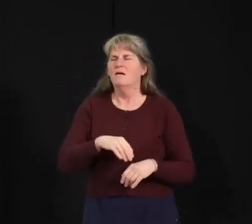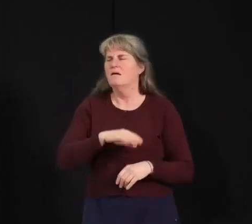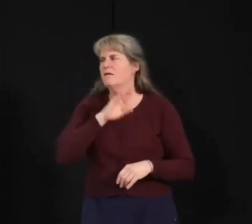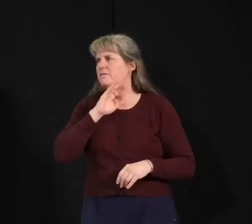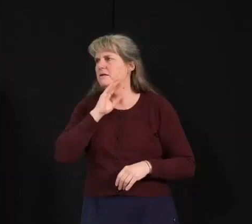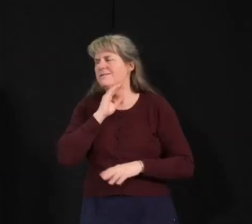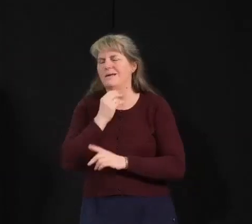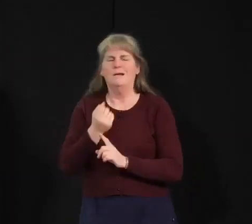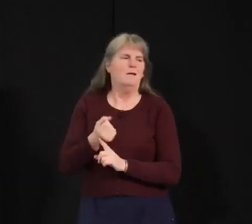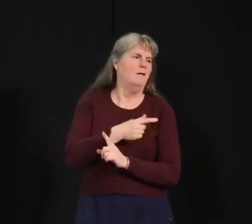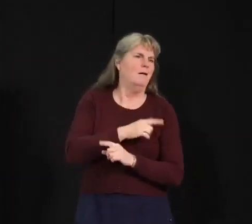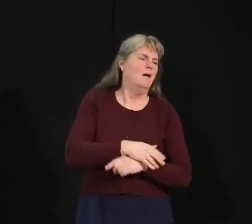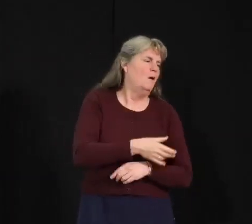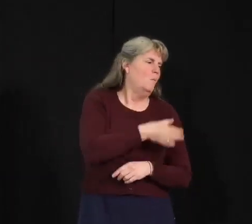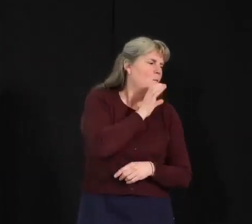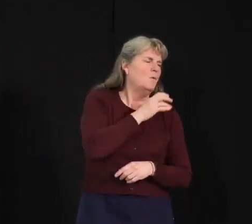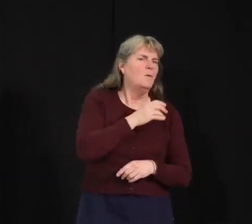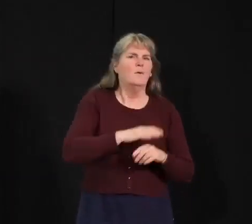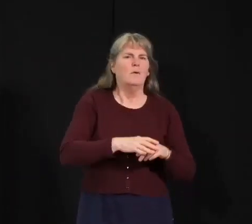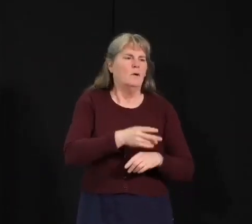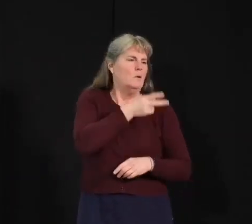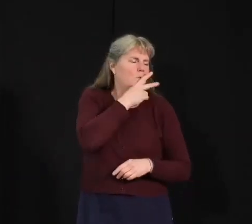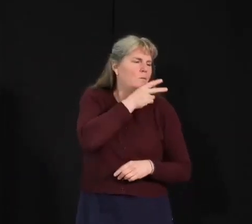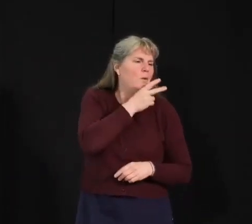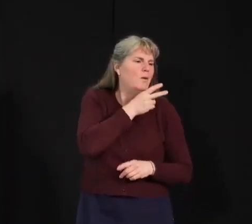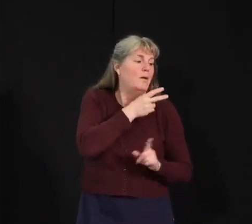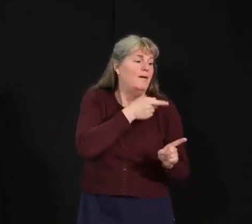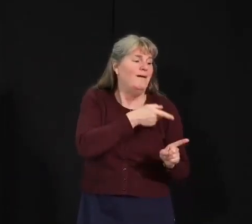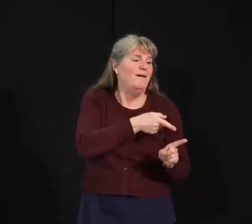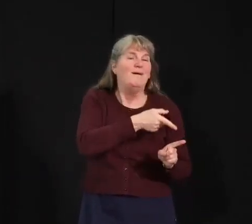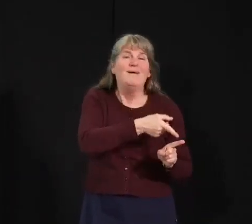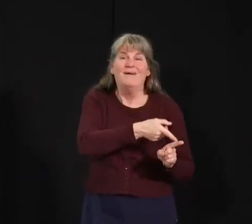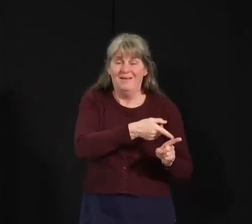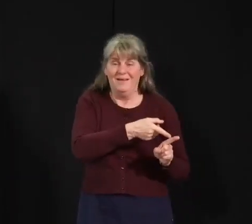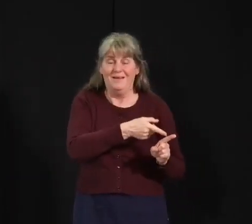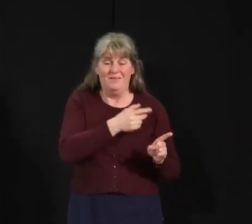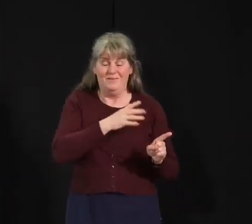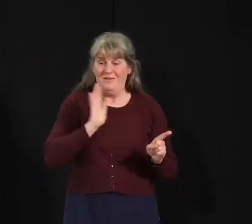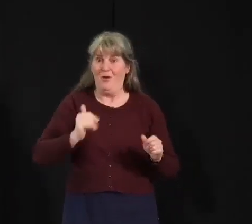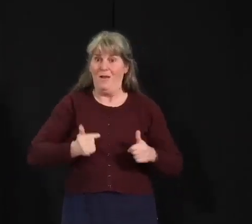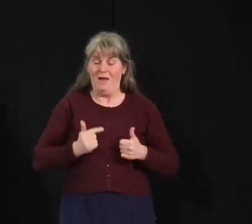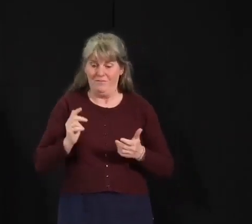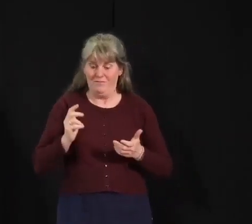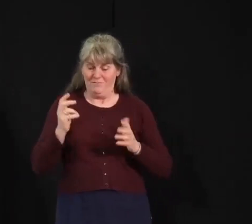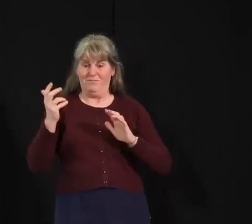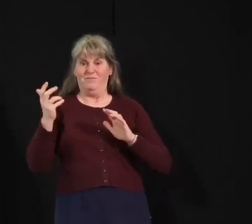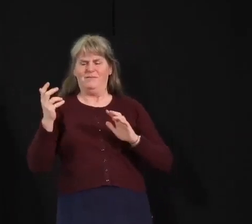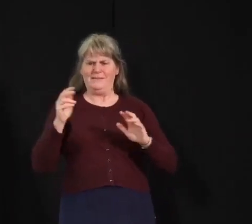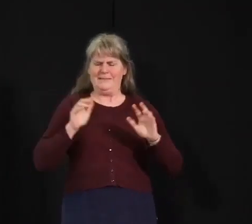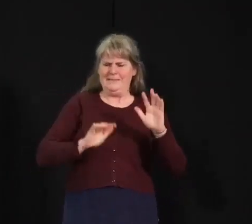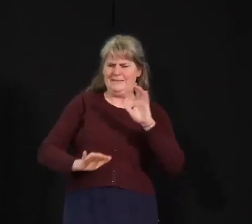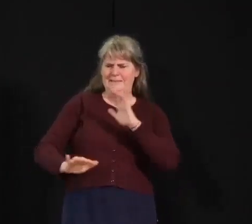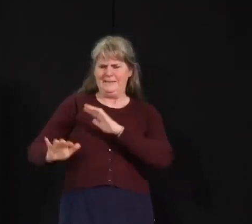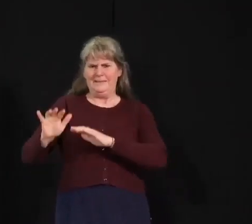we should be doing all we can to maintain optimal physical as well as mental health.